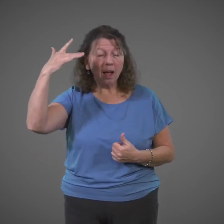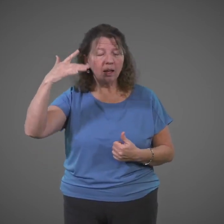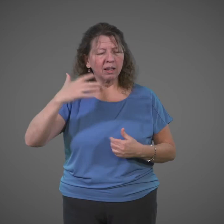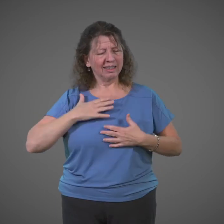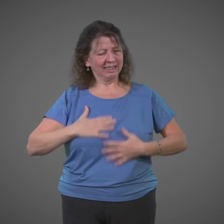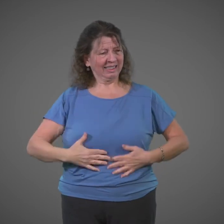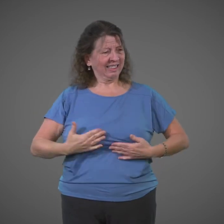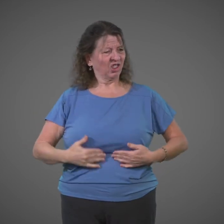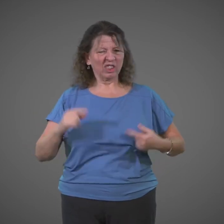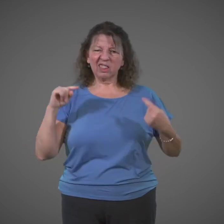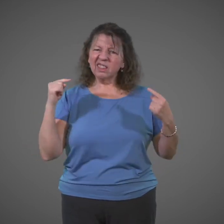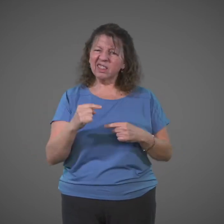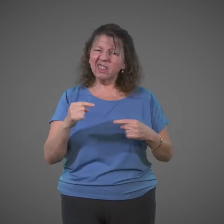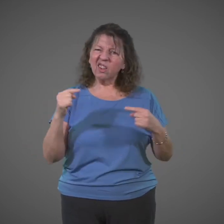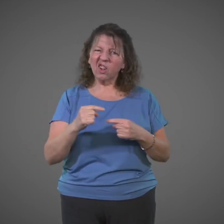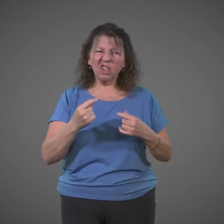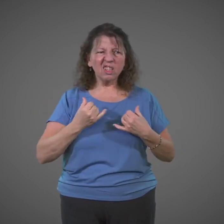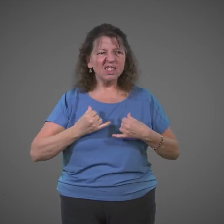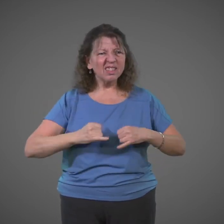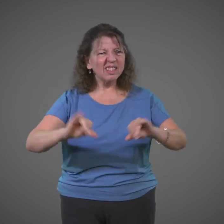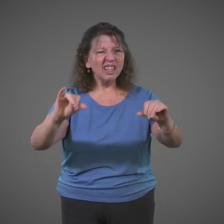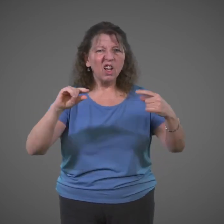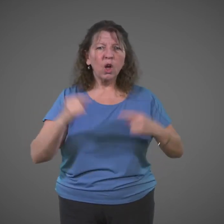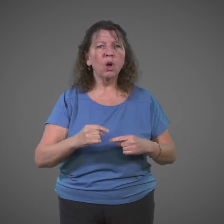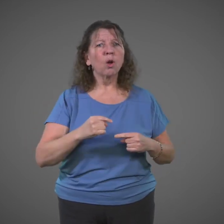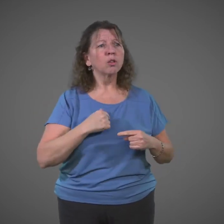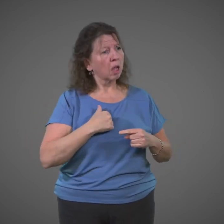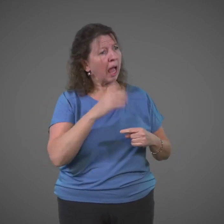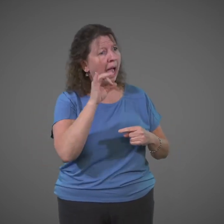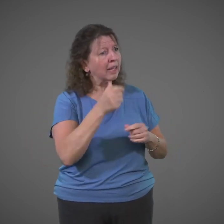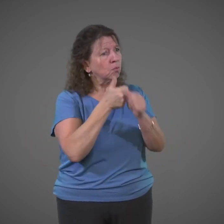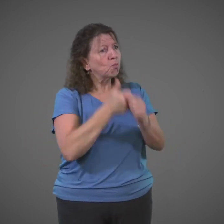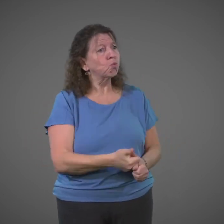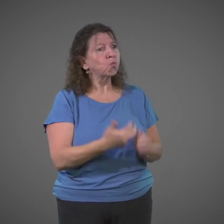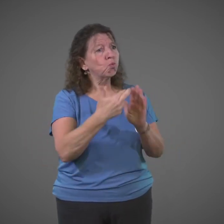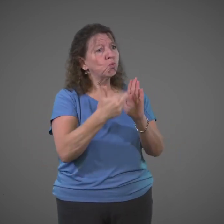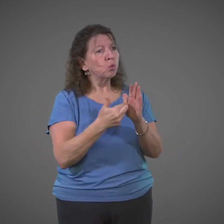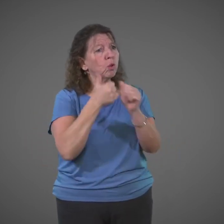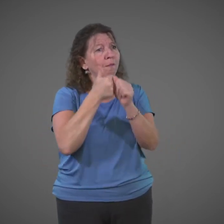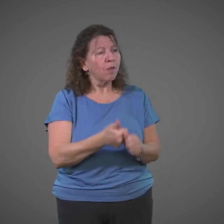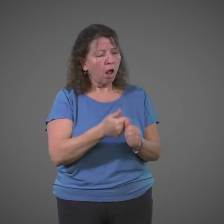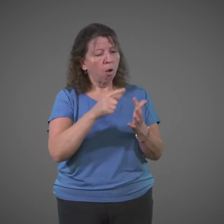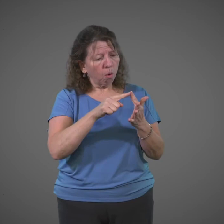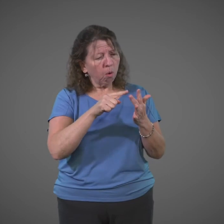if the pain lasts and won't go away, even after following all